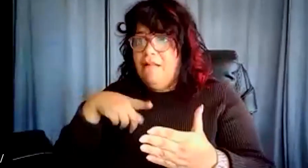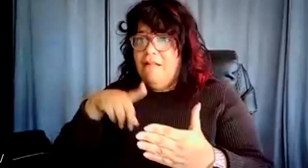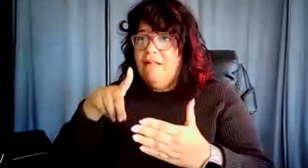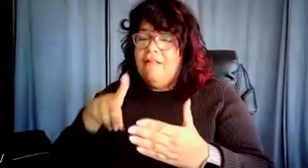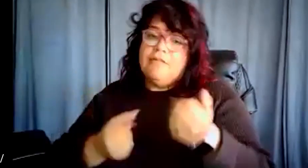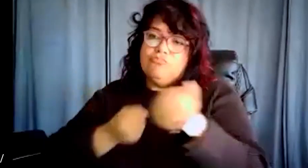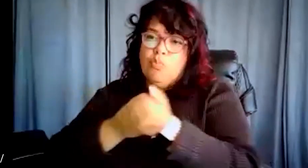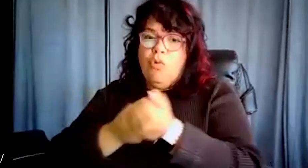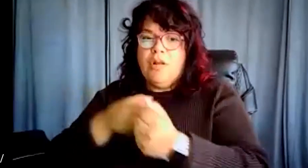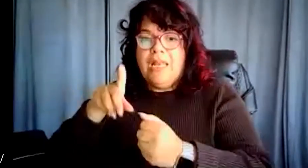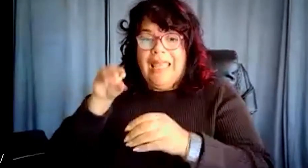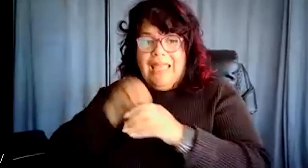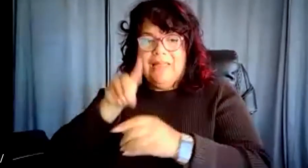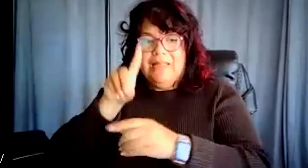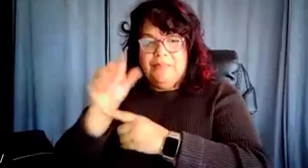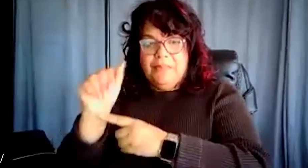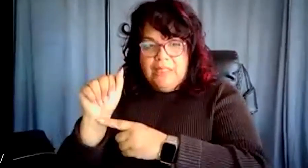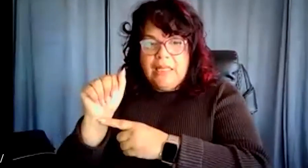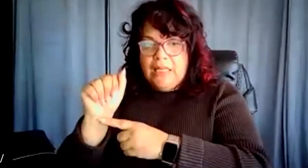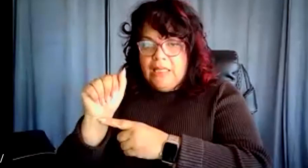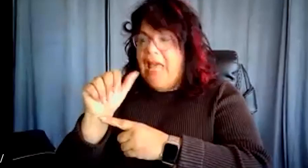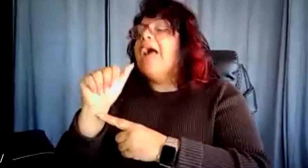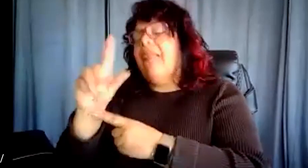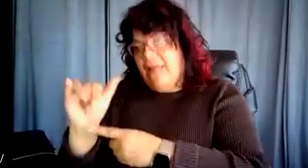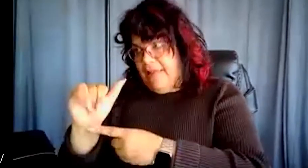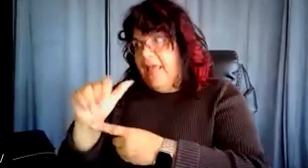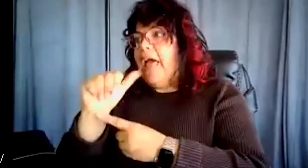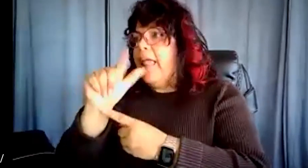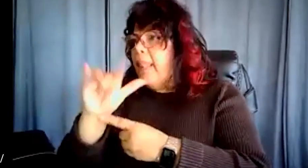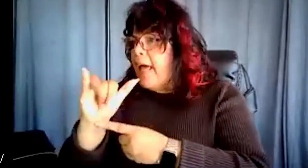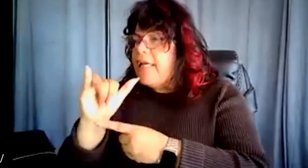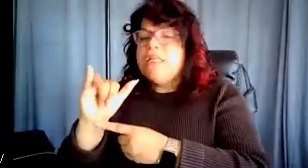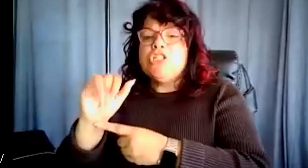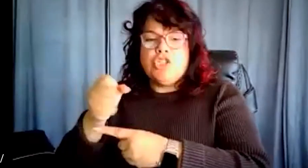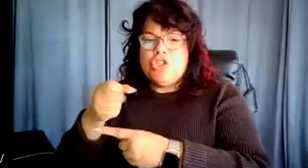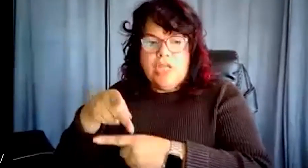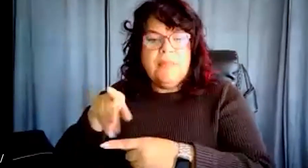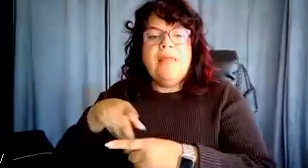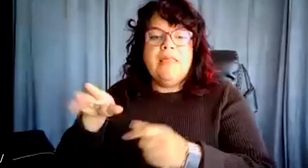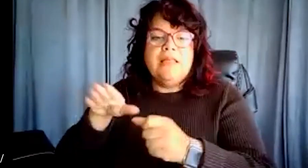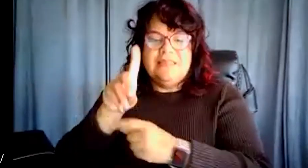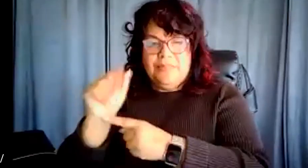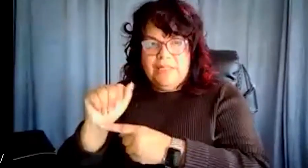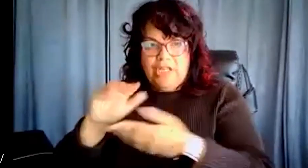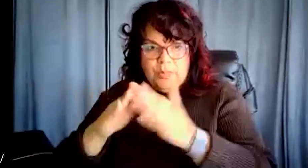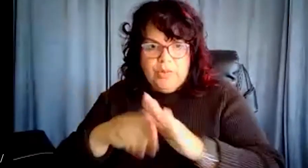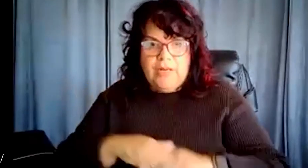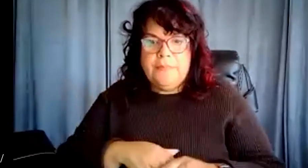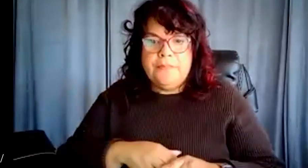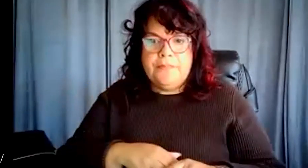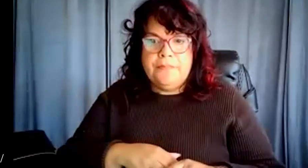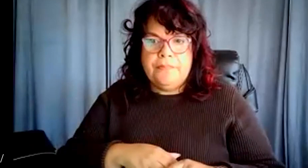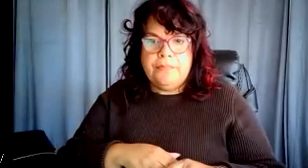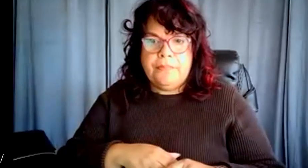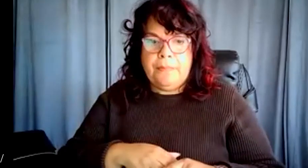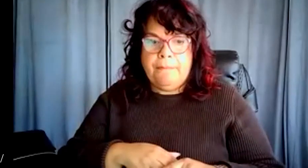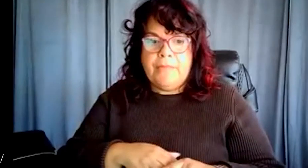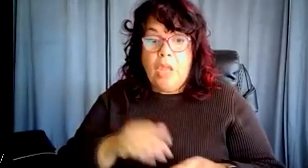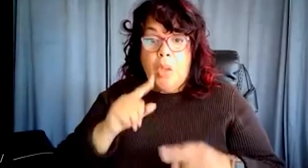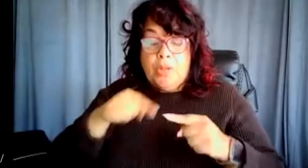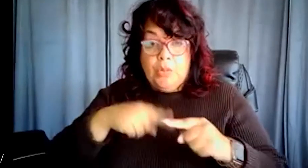I think it's so vital for us to understand that just because we are disabled does not